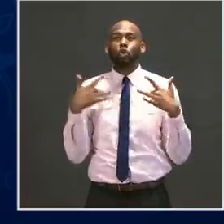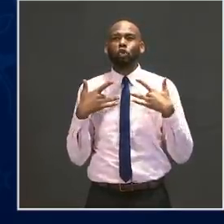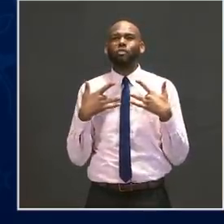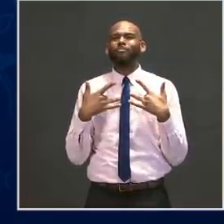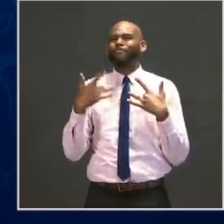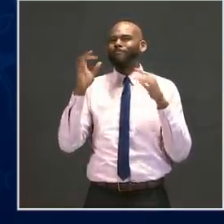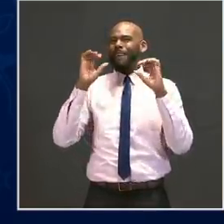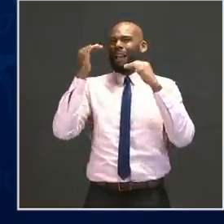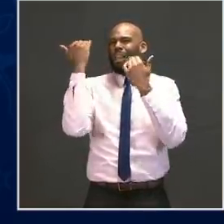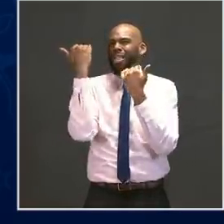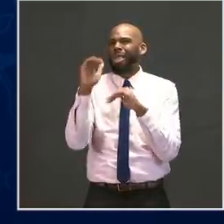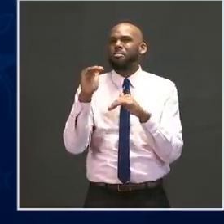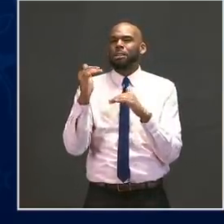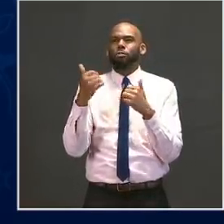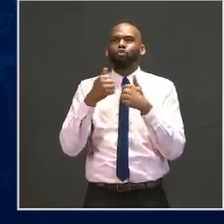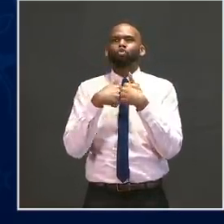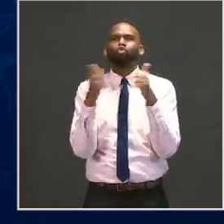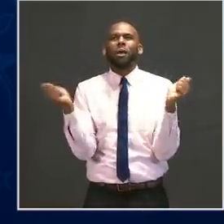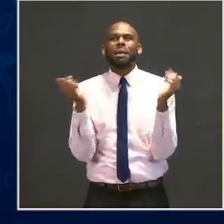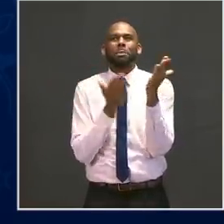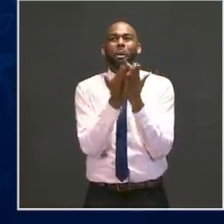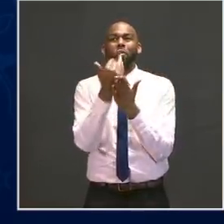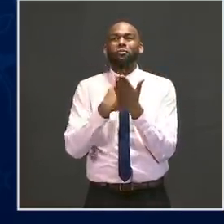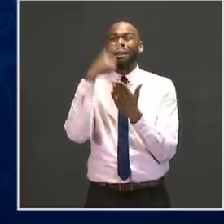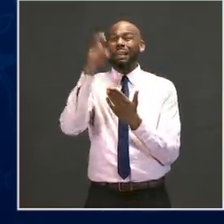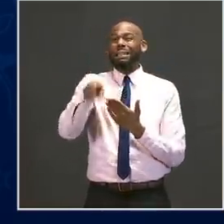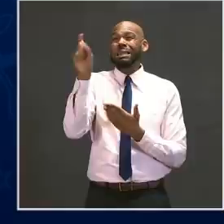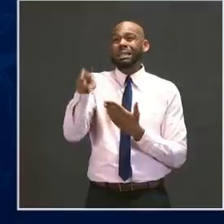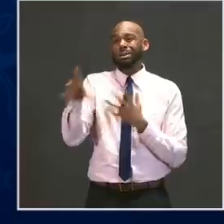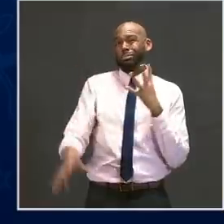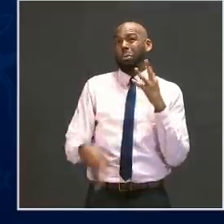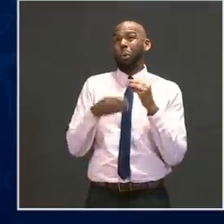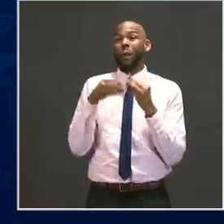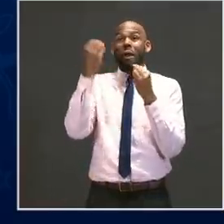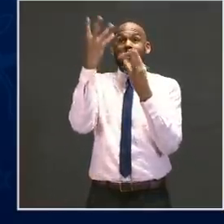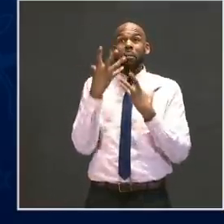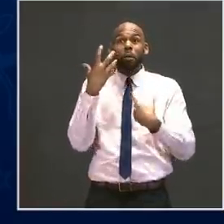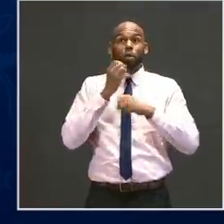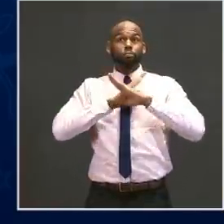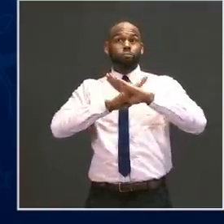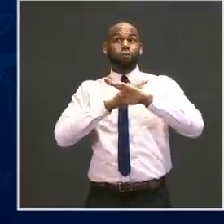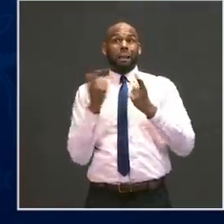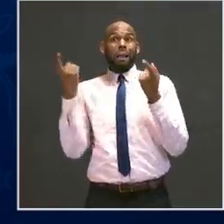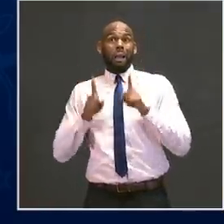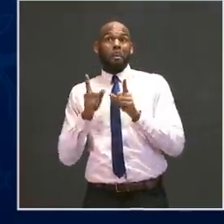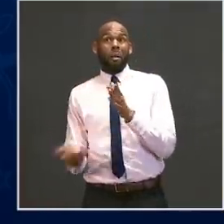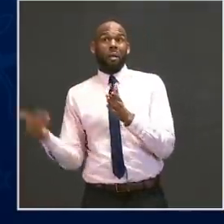and there's more information that we need to ensure it doesn't happen again. Go ahead, Kristen. The Press: Thank you, Jen.